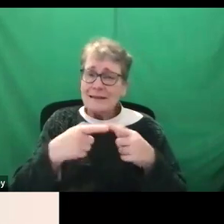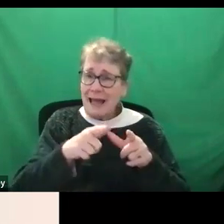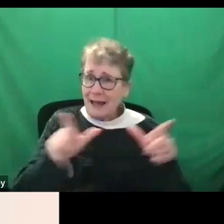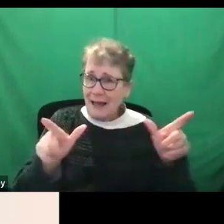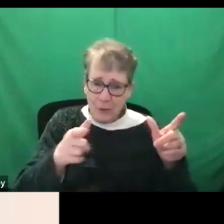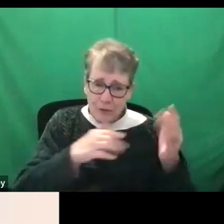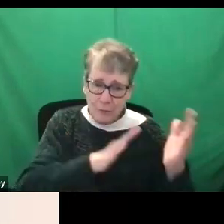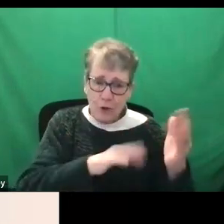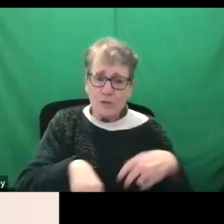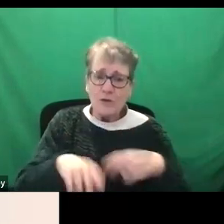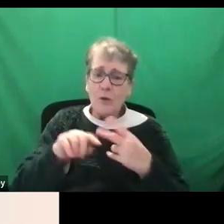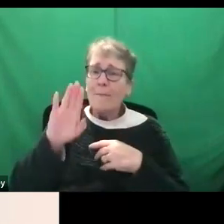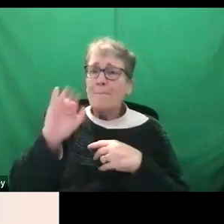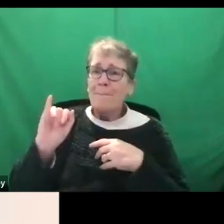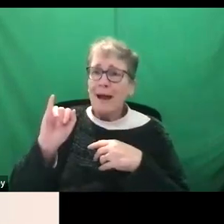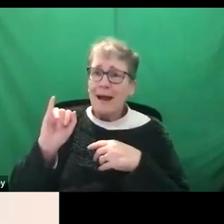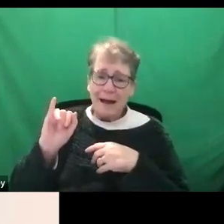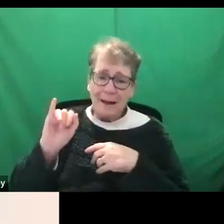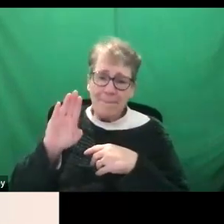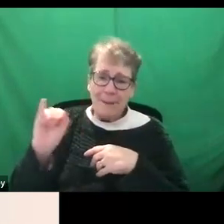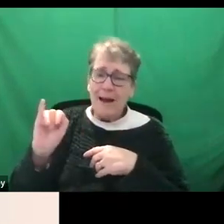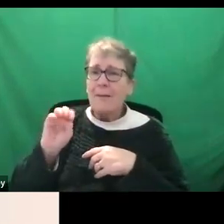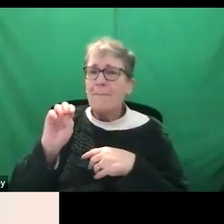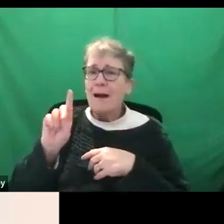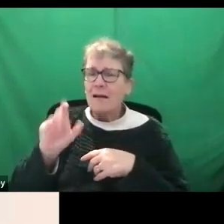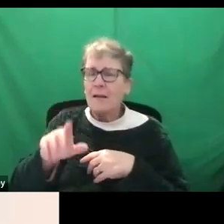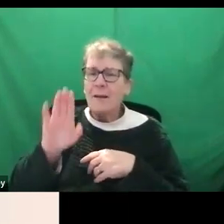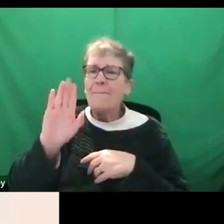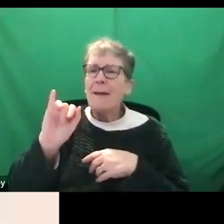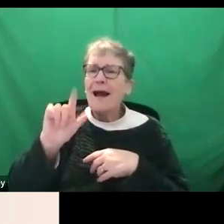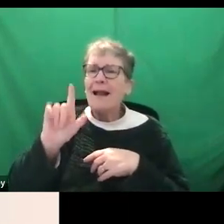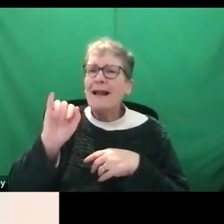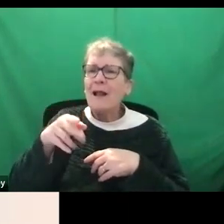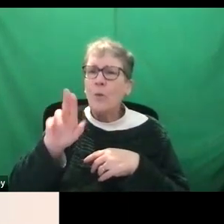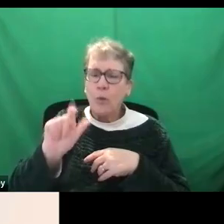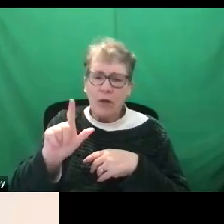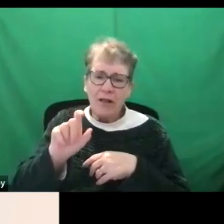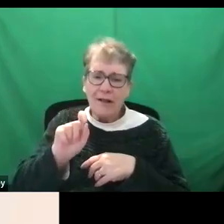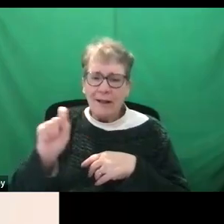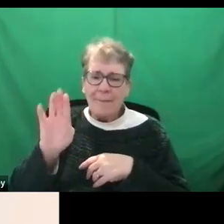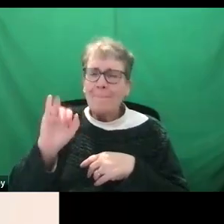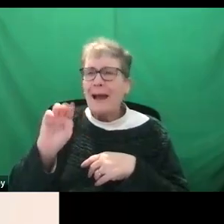They have to explain what the spoken language approach, and the sign language approach, and the bilingual